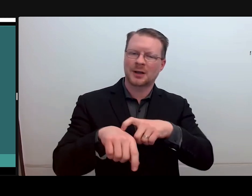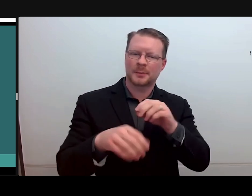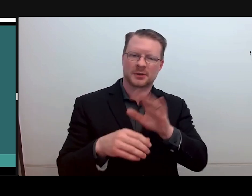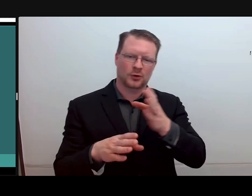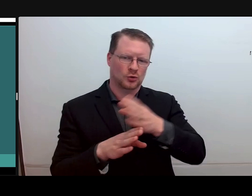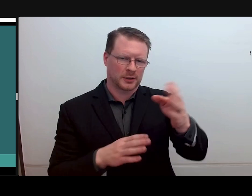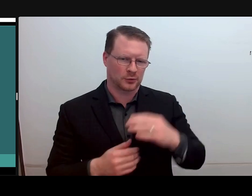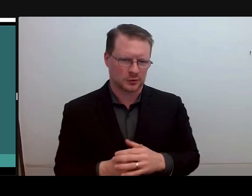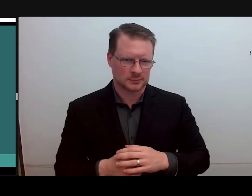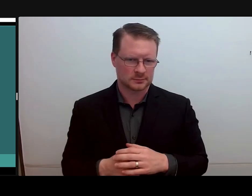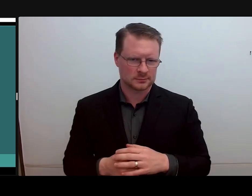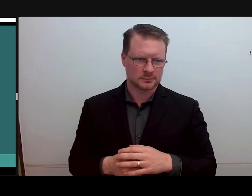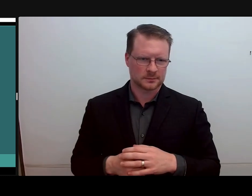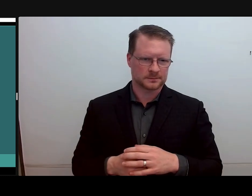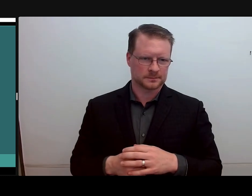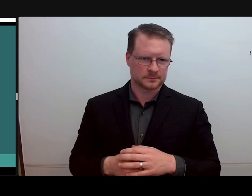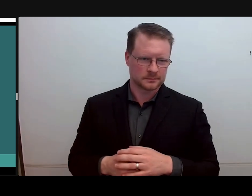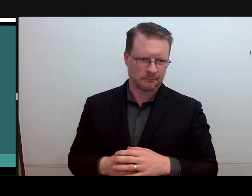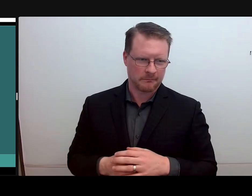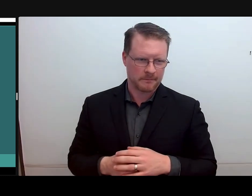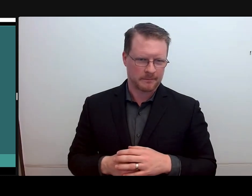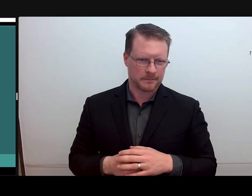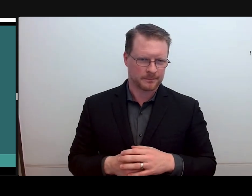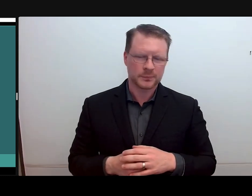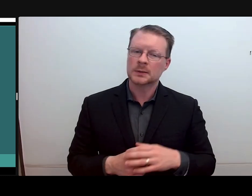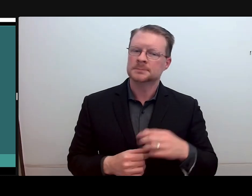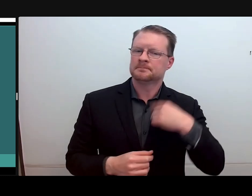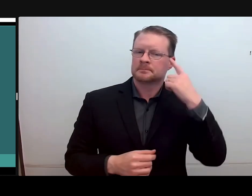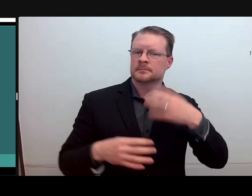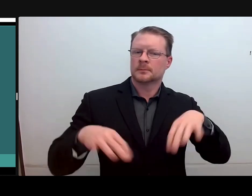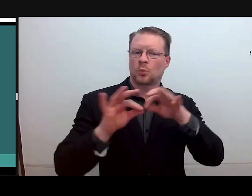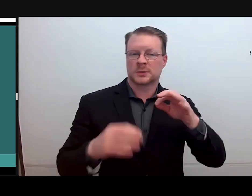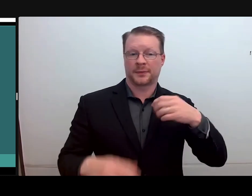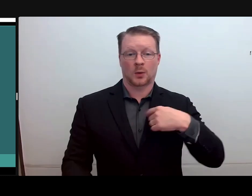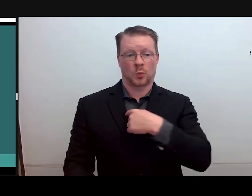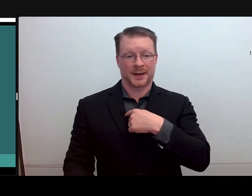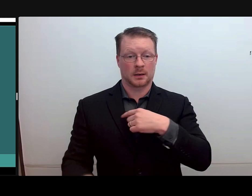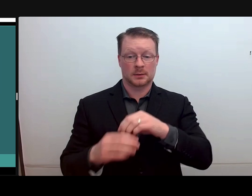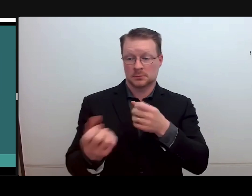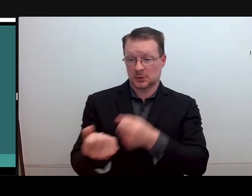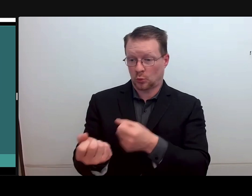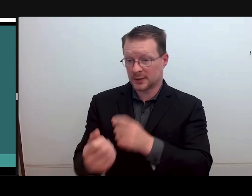and use their accommodations at different times in their career, so I think it's important